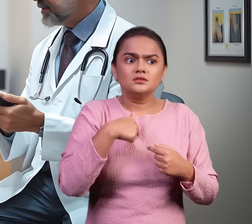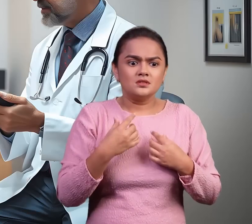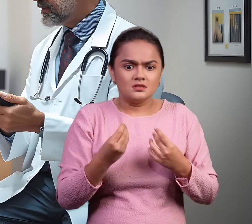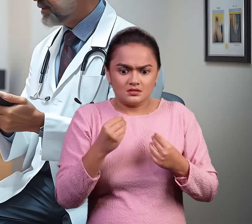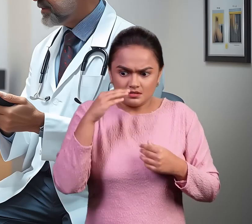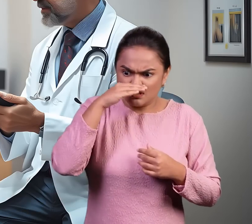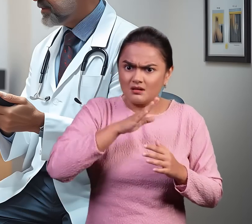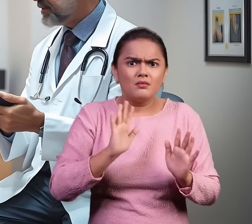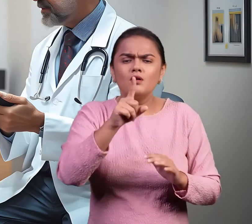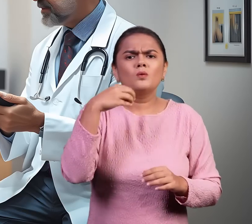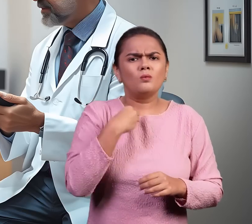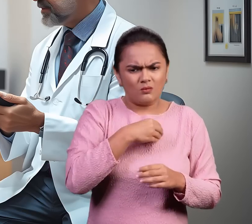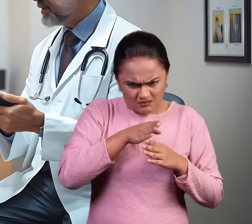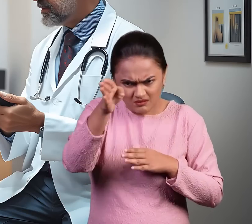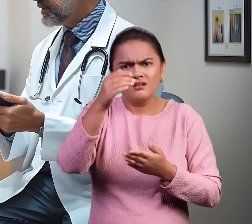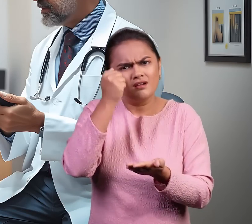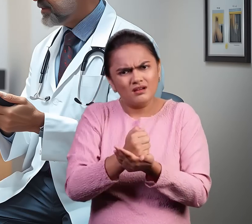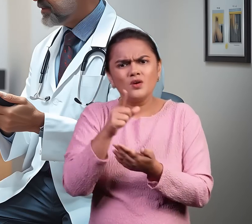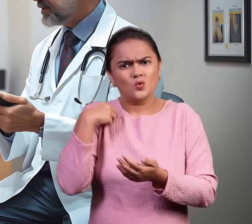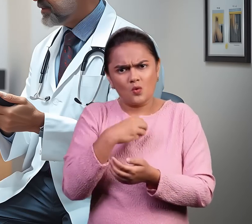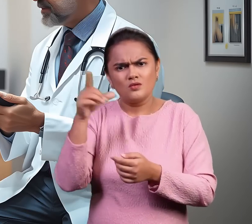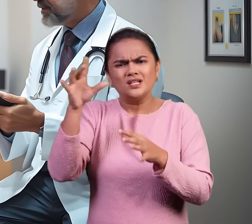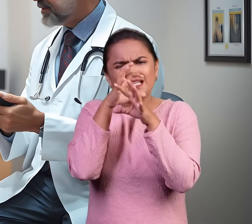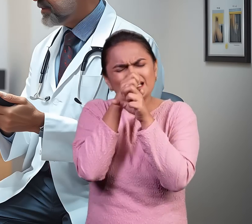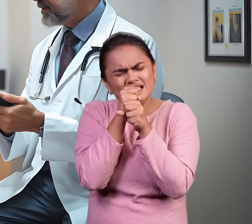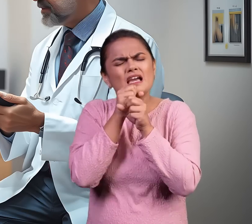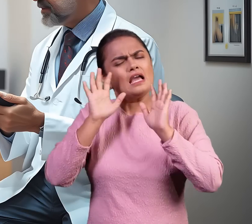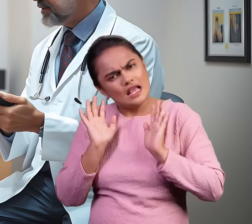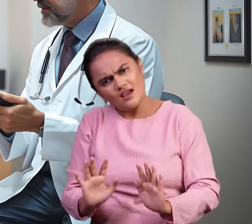Do not hesitate. Your confidentiality will be protected.